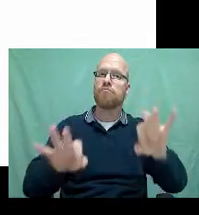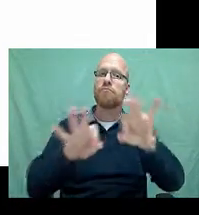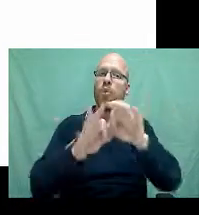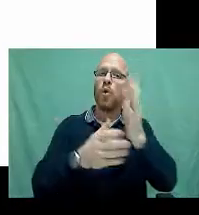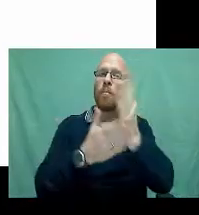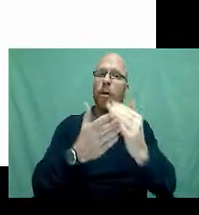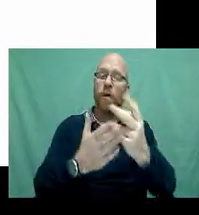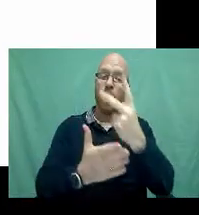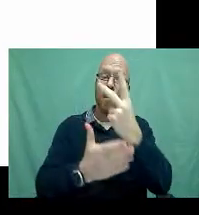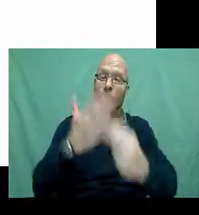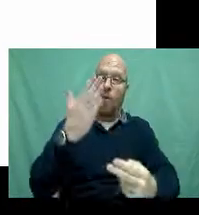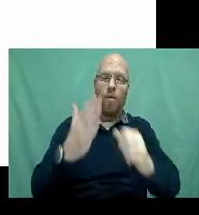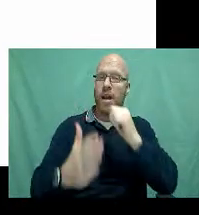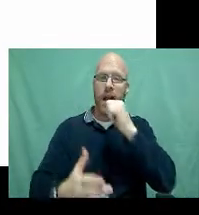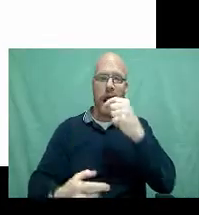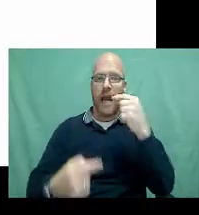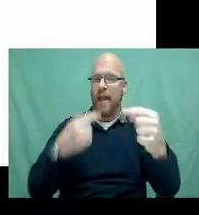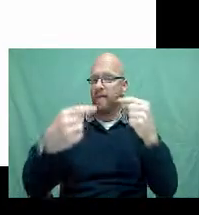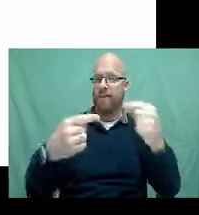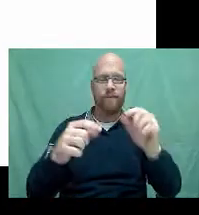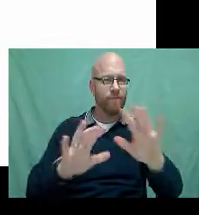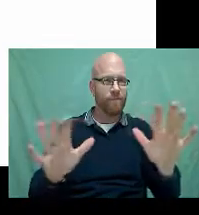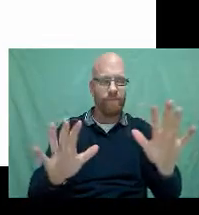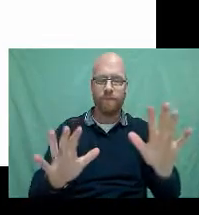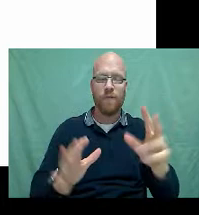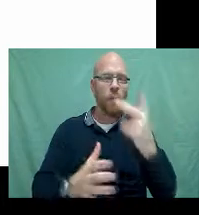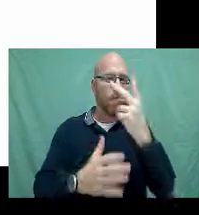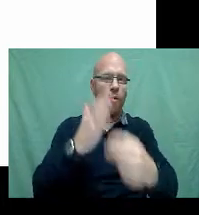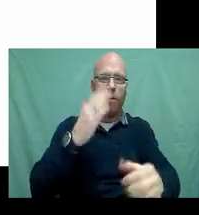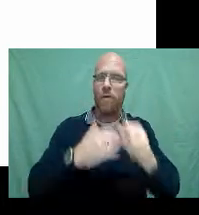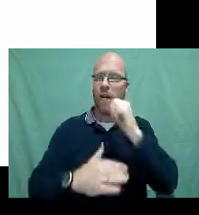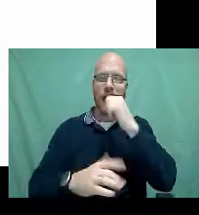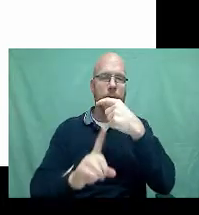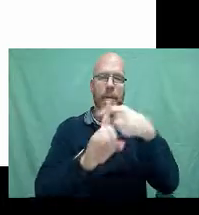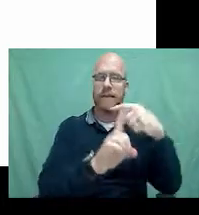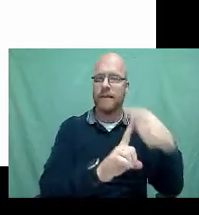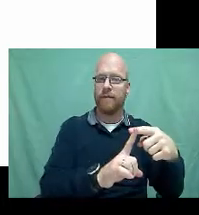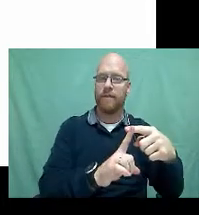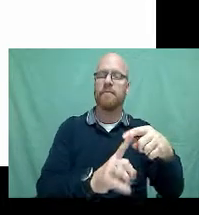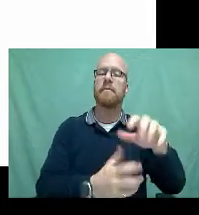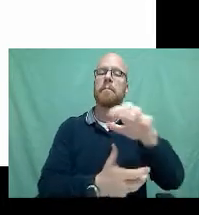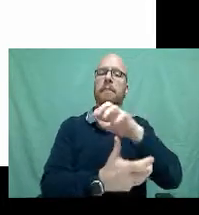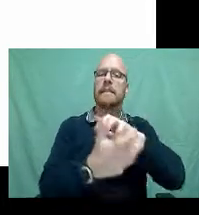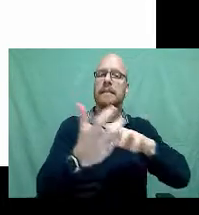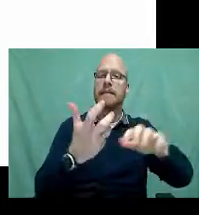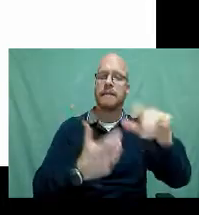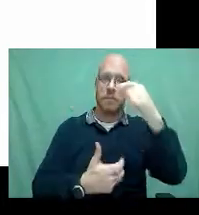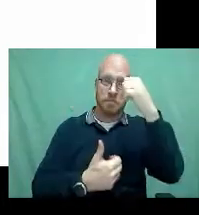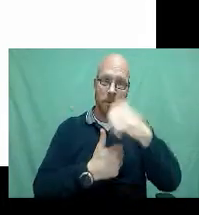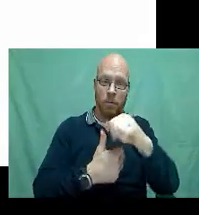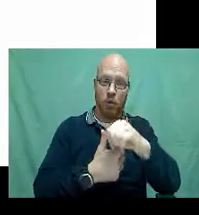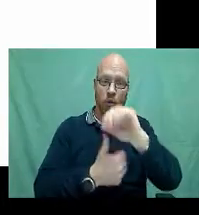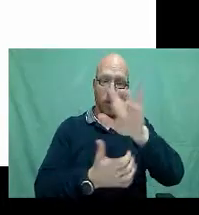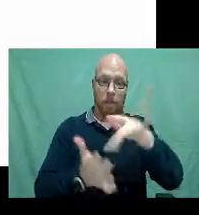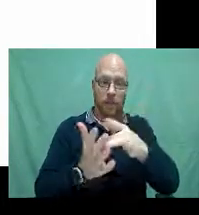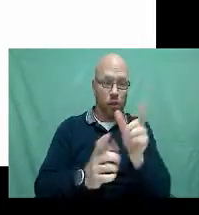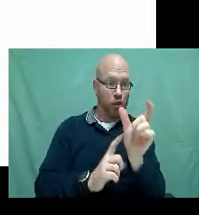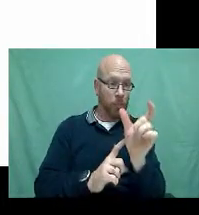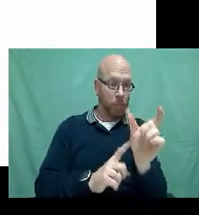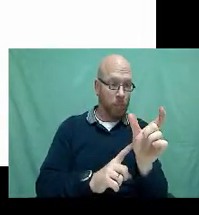So, m and 4, m and 4. Now, they're both not negative, and they're both not positive. It's a mix. One's positive.